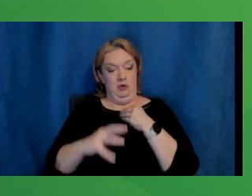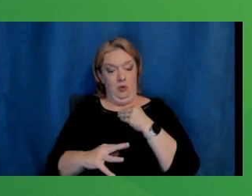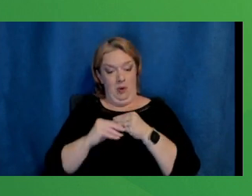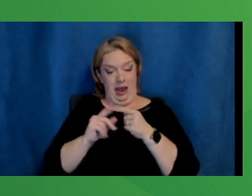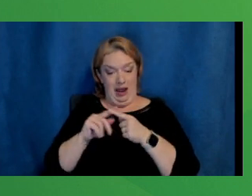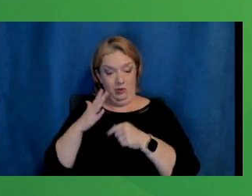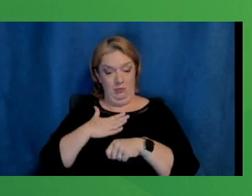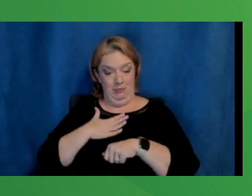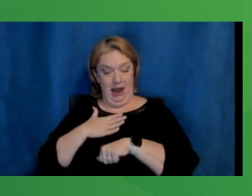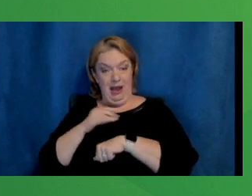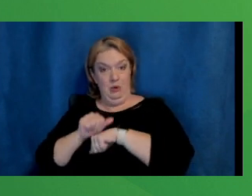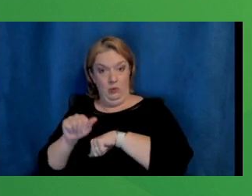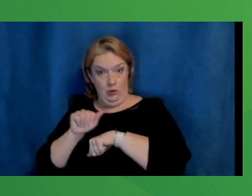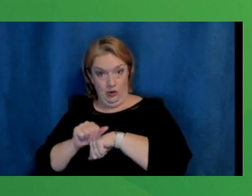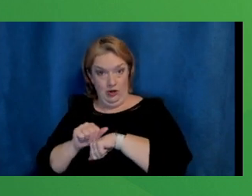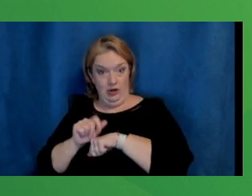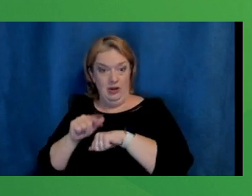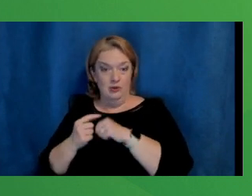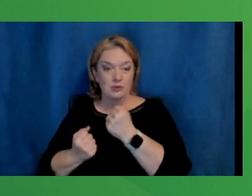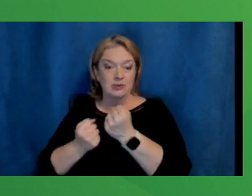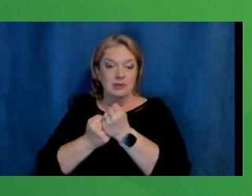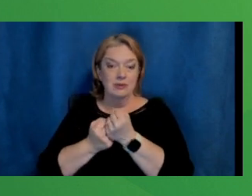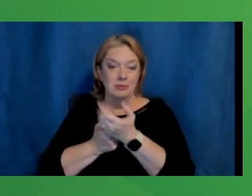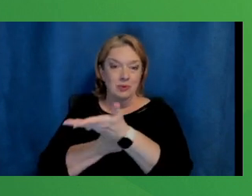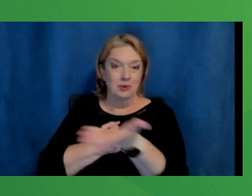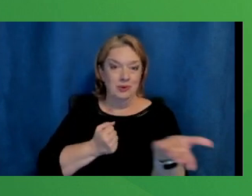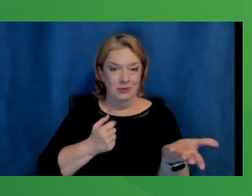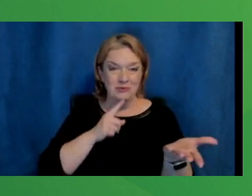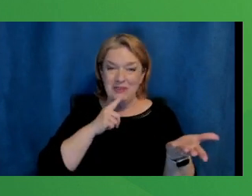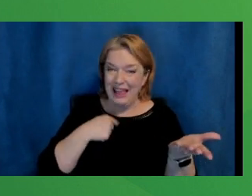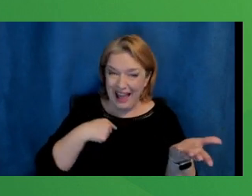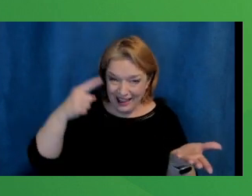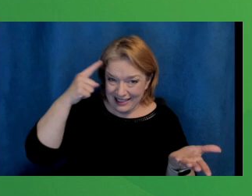that basically, we're all science communicators, right? That's what we do with students. And I'm